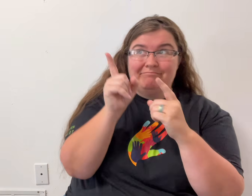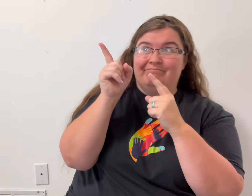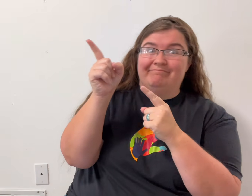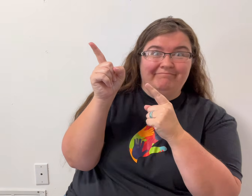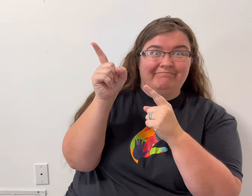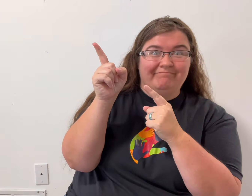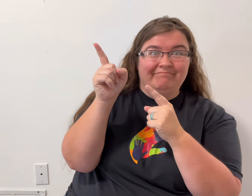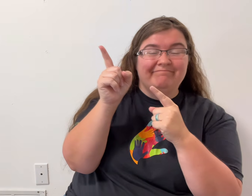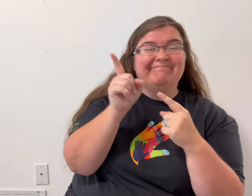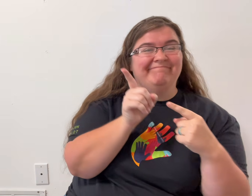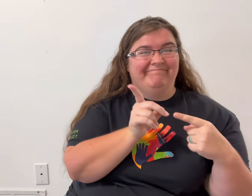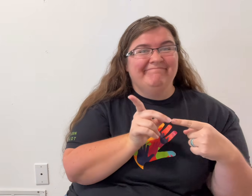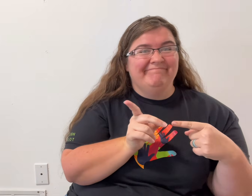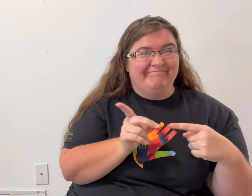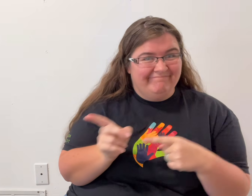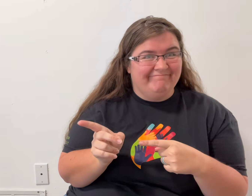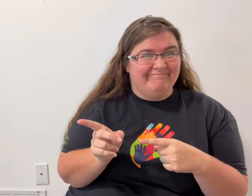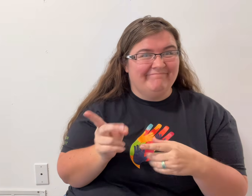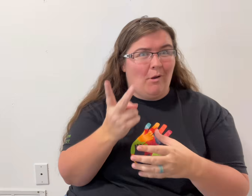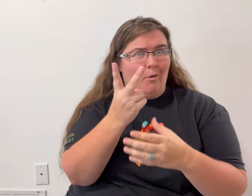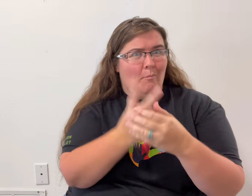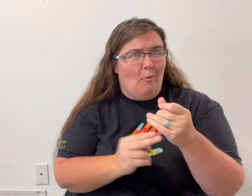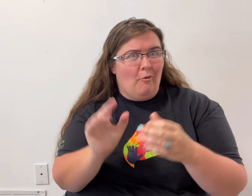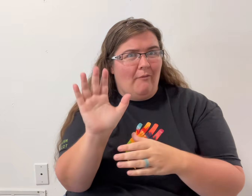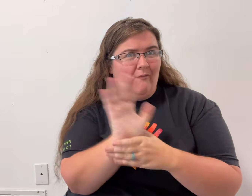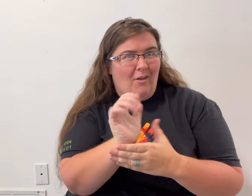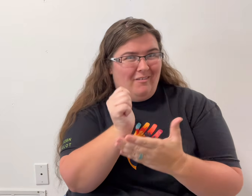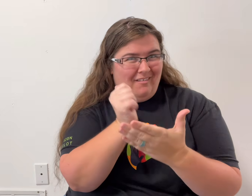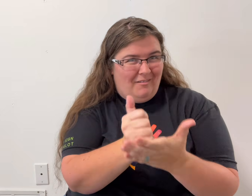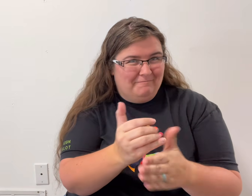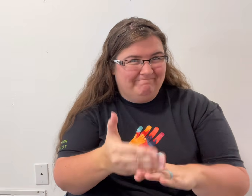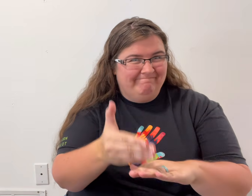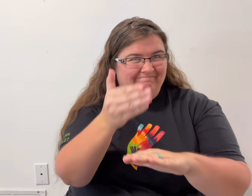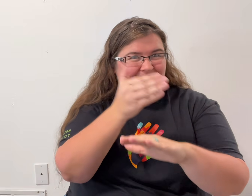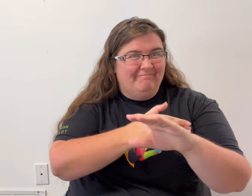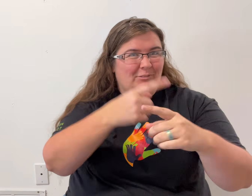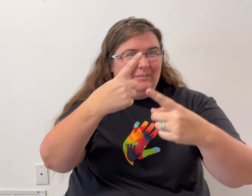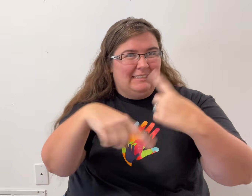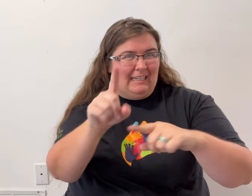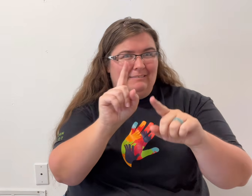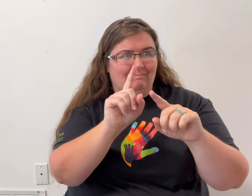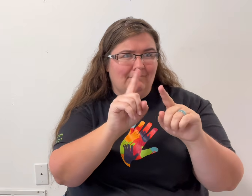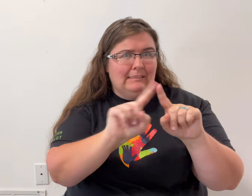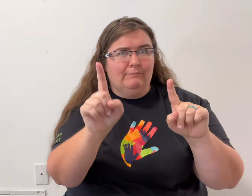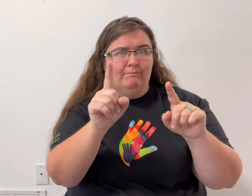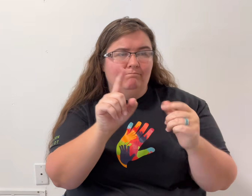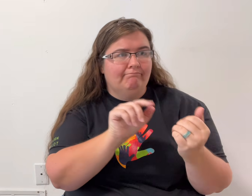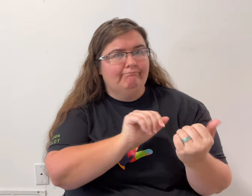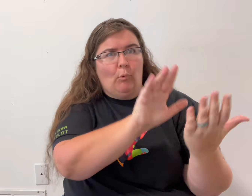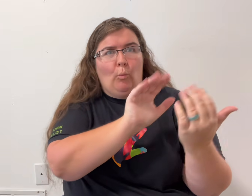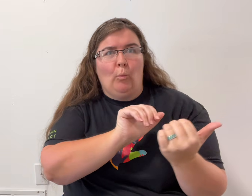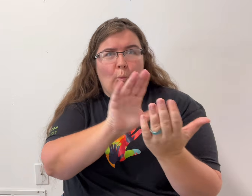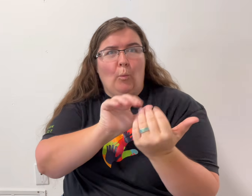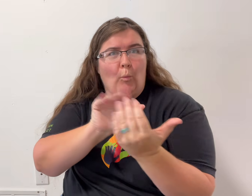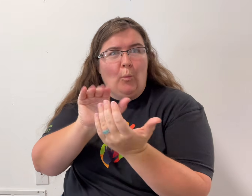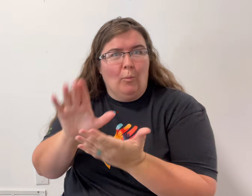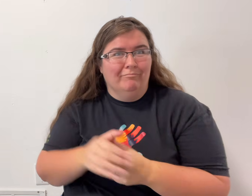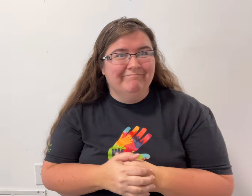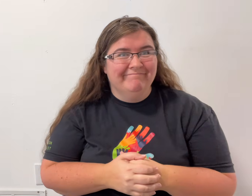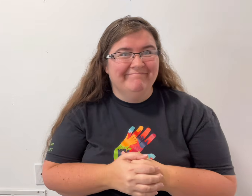check out this video or this video both of them will help you improve your signing through different approaches.